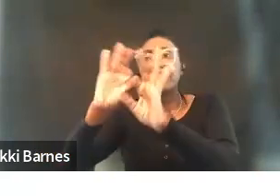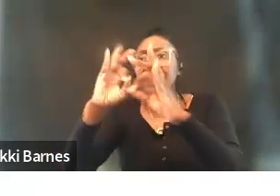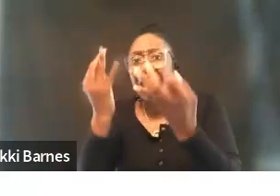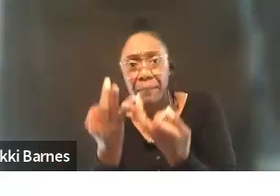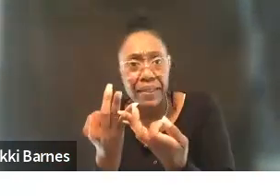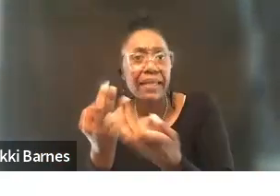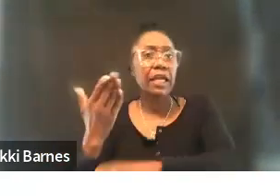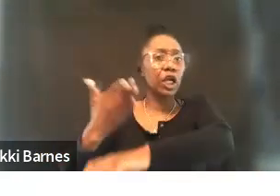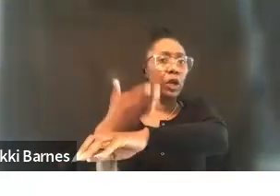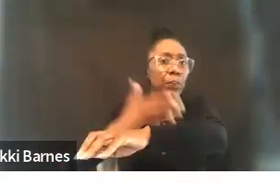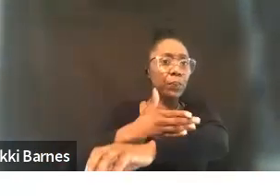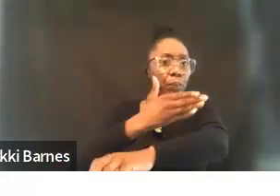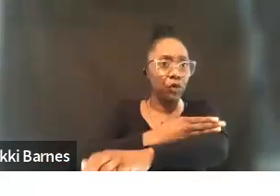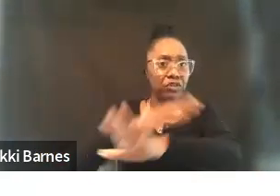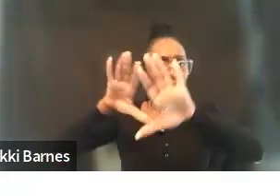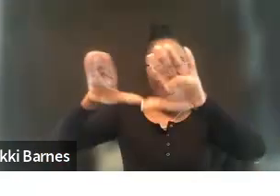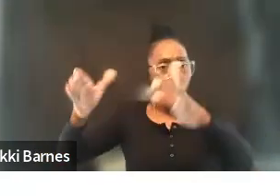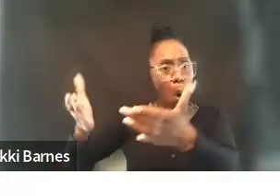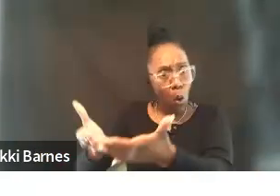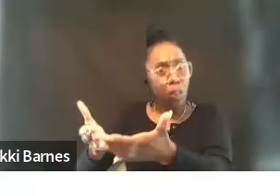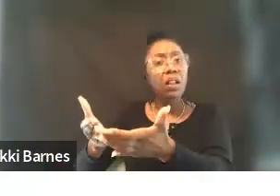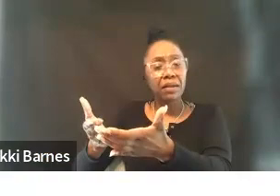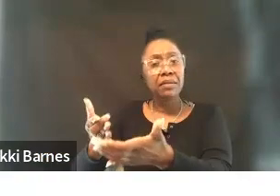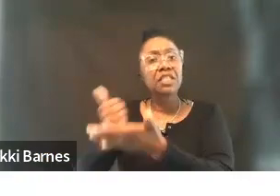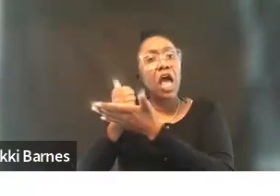As a whole.